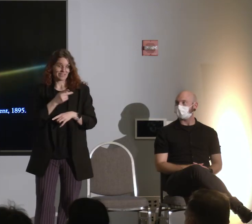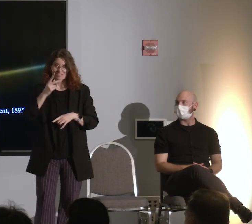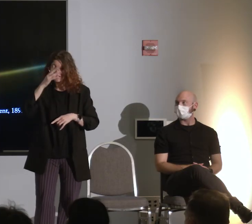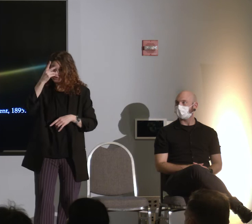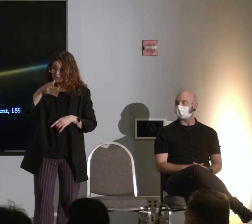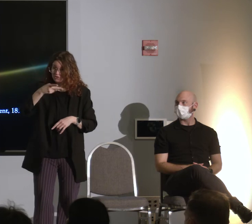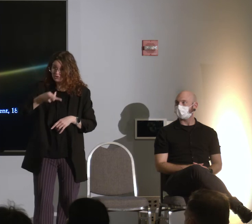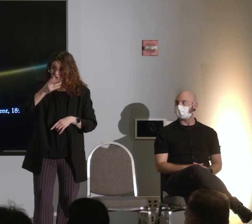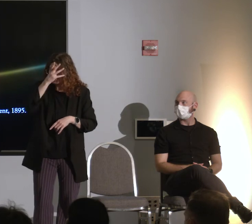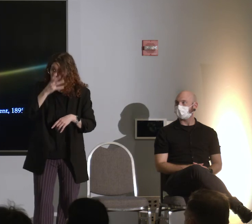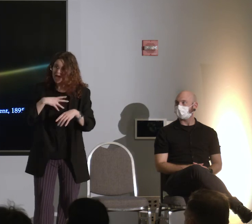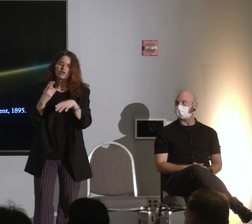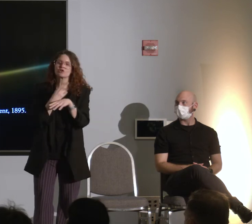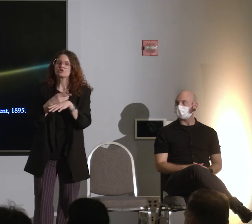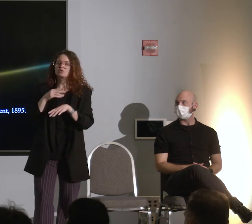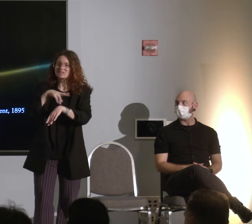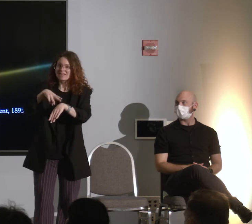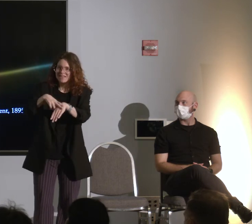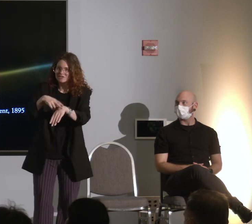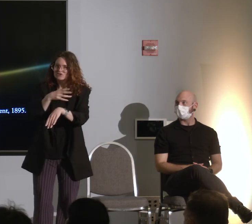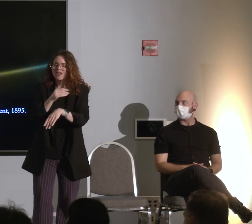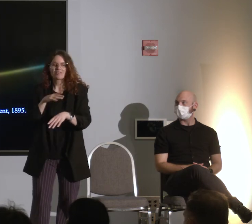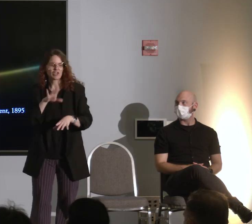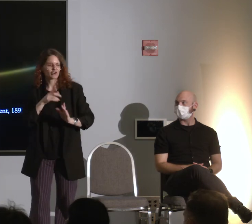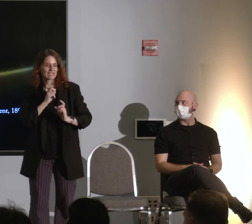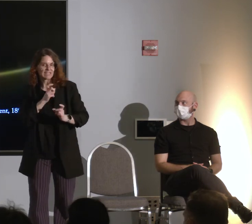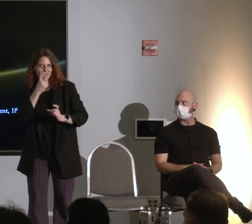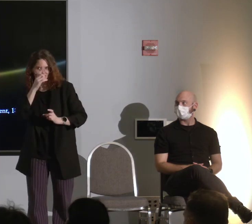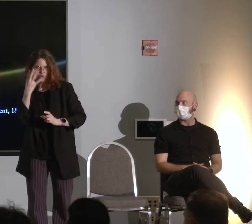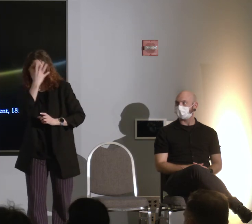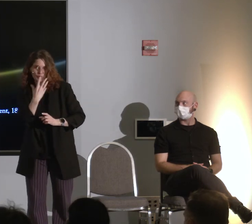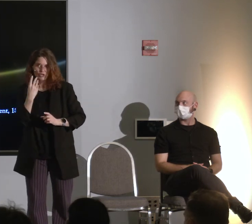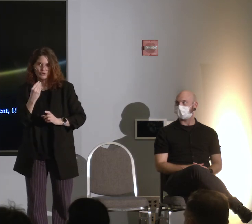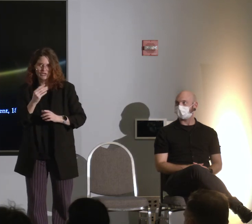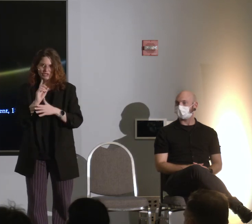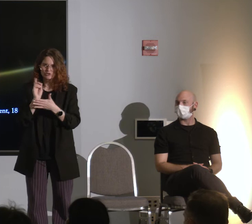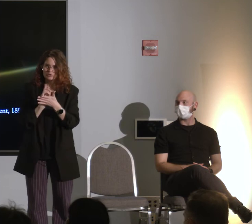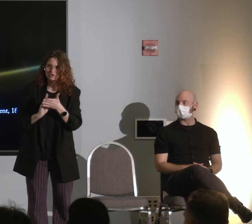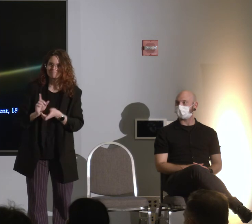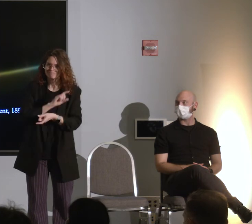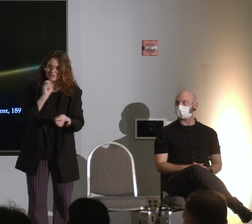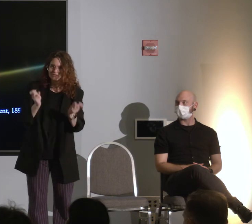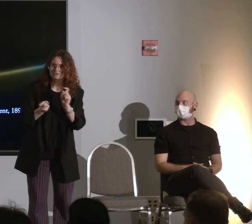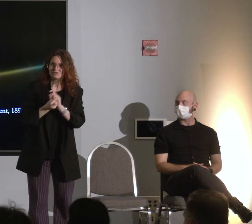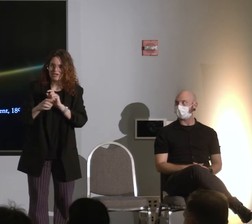of nature and their innate passion for beauty to redefine the country's rapidly changing landscape.